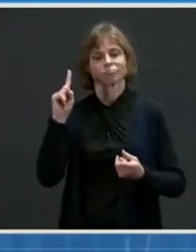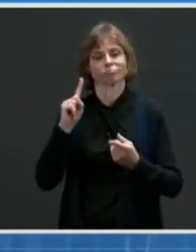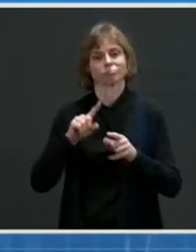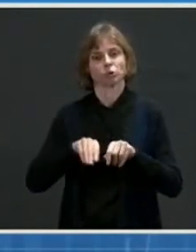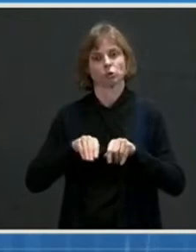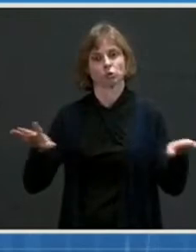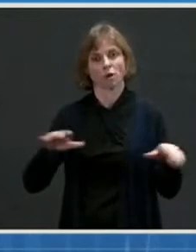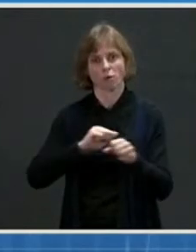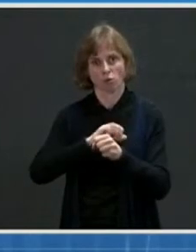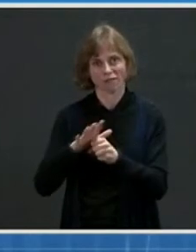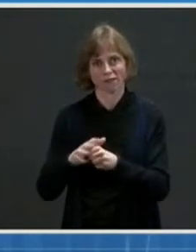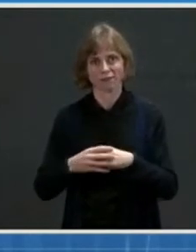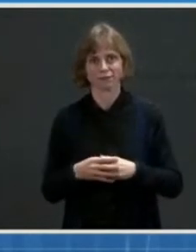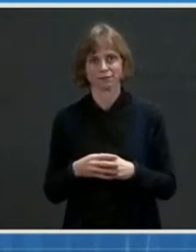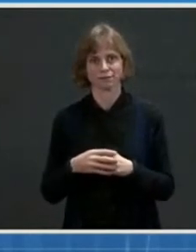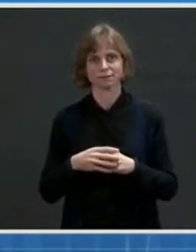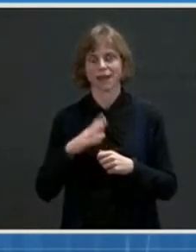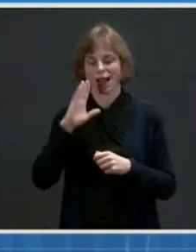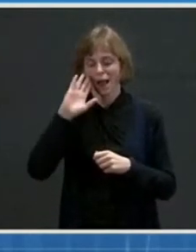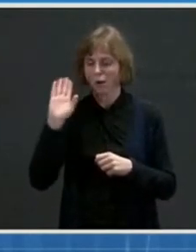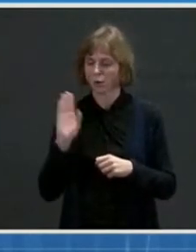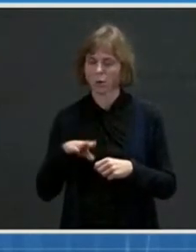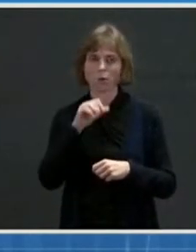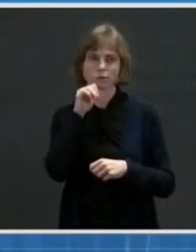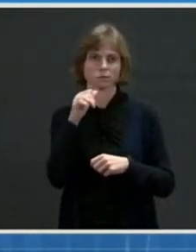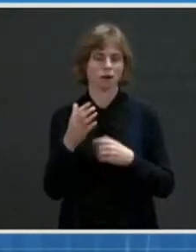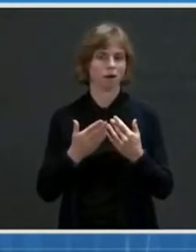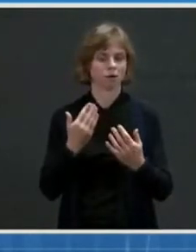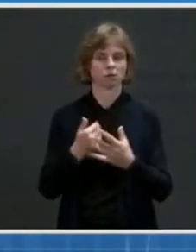DRIVE DOWN THE NUMBER OF CASES AND REDUCE THE SPREAD OF COVID-